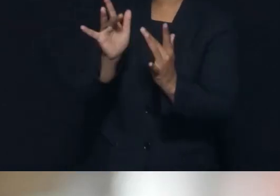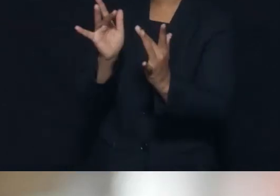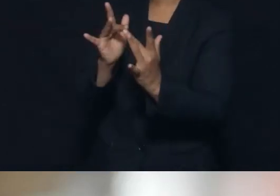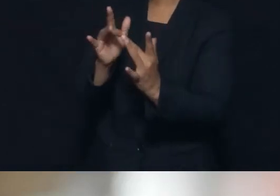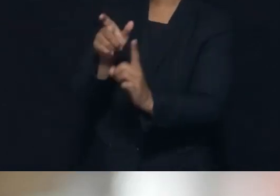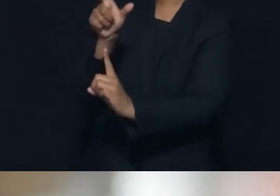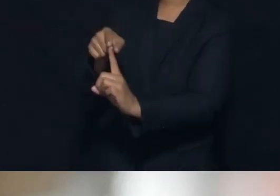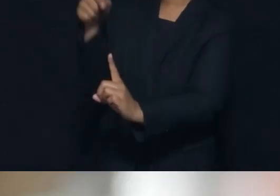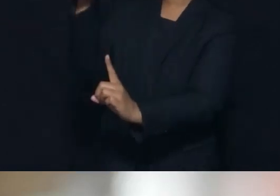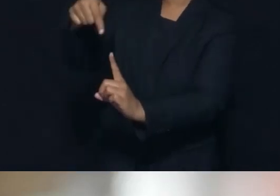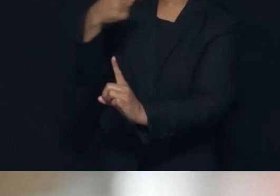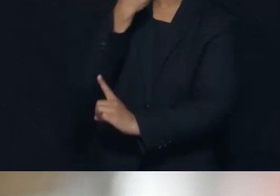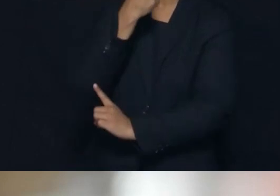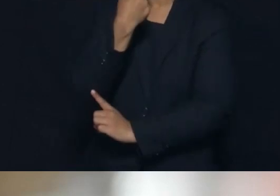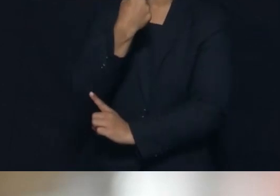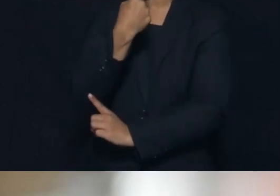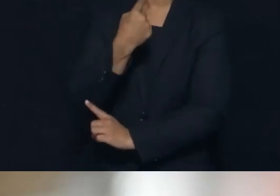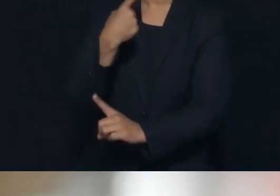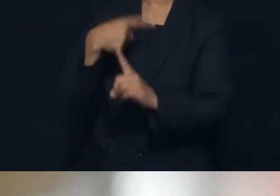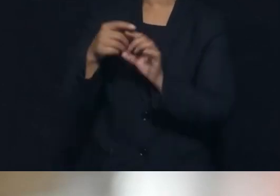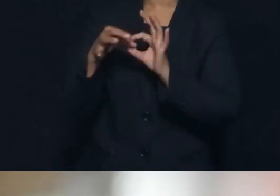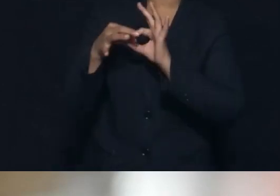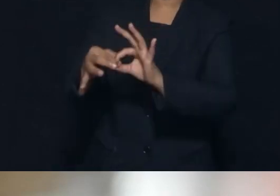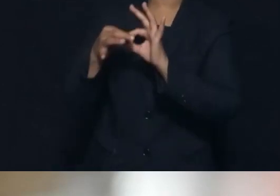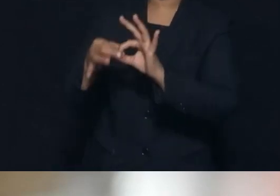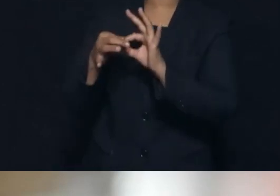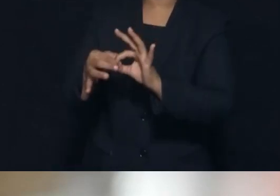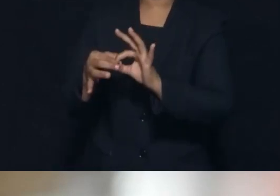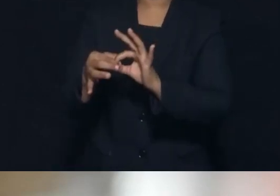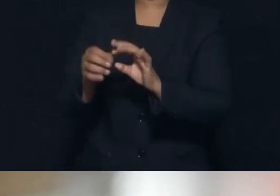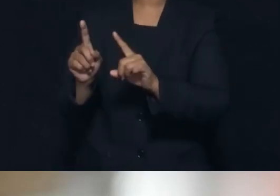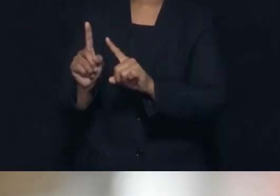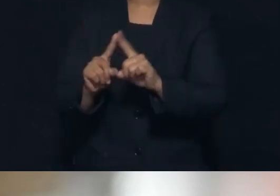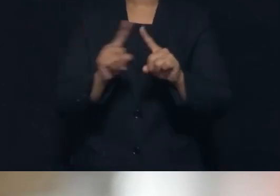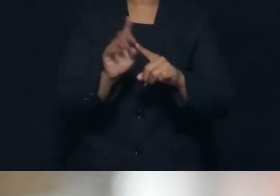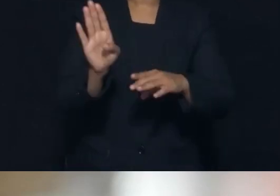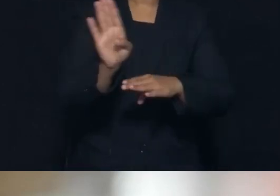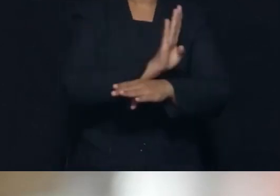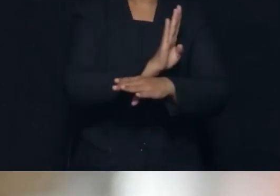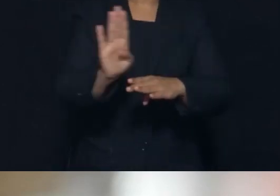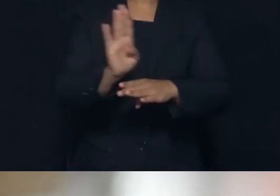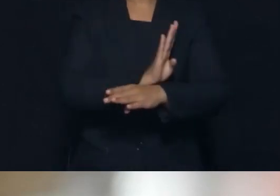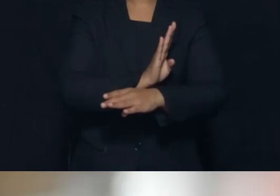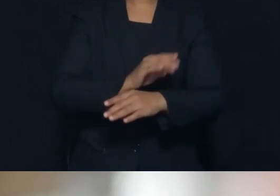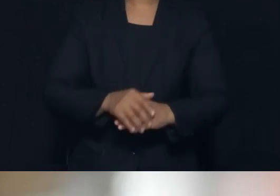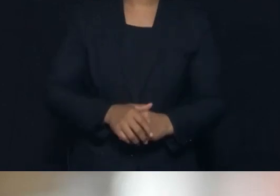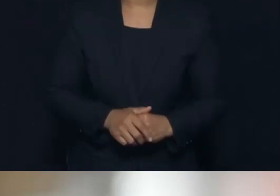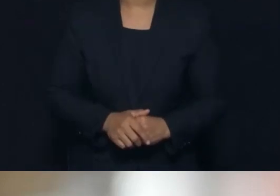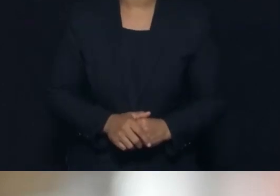I am going to need more than 3 minutes to answer all those questions. Very interesting questions.